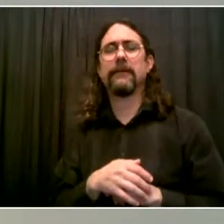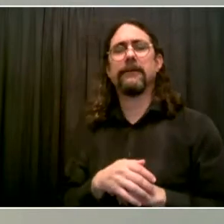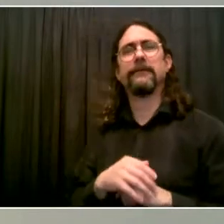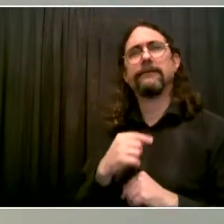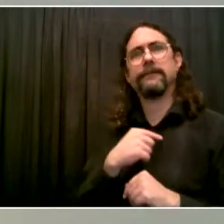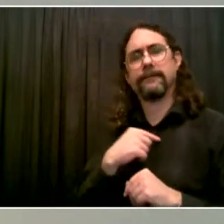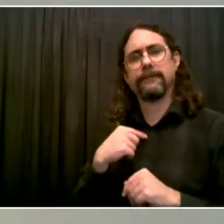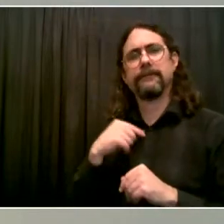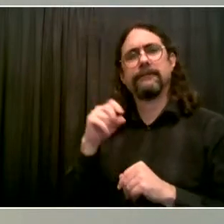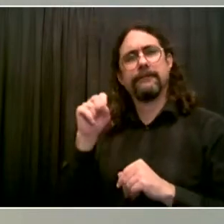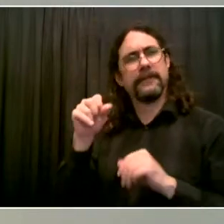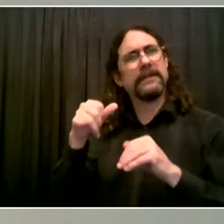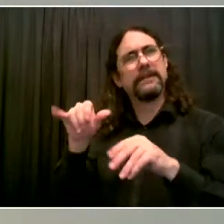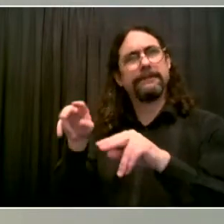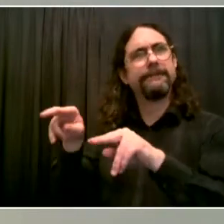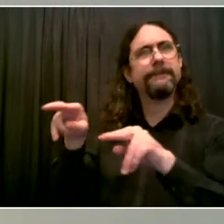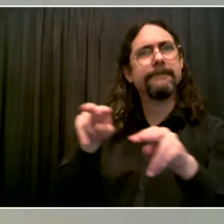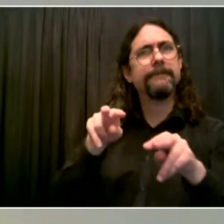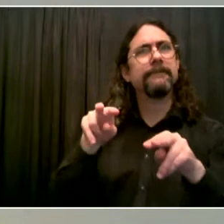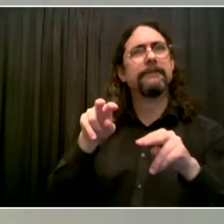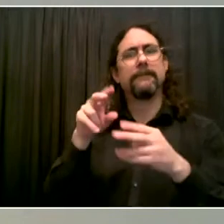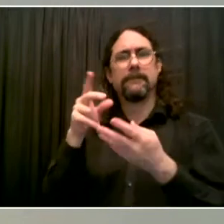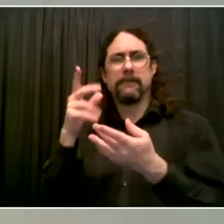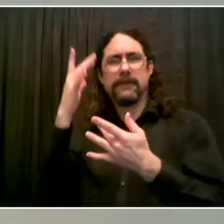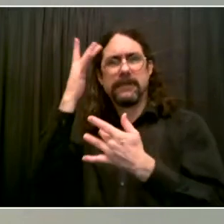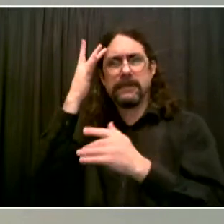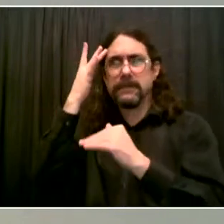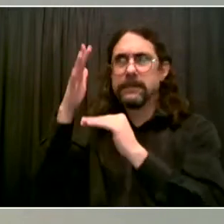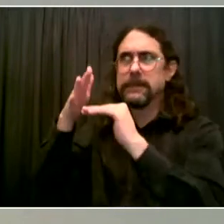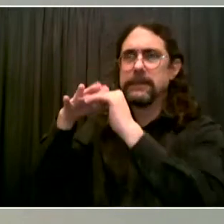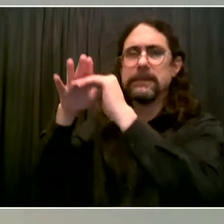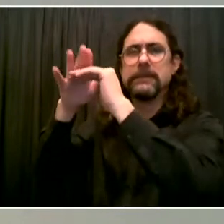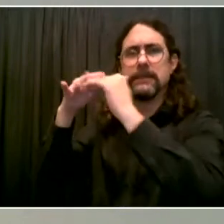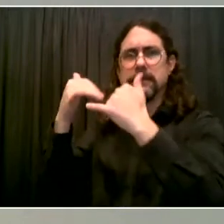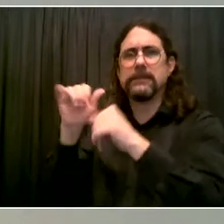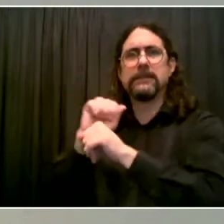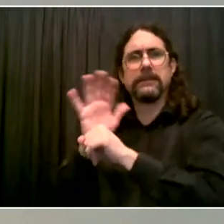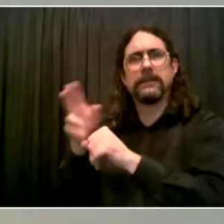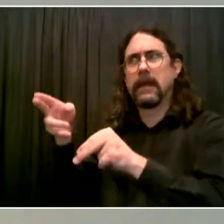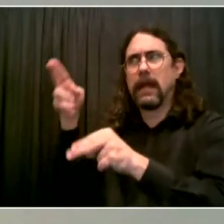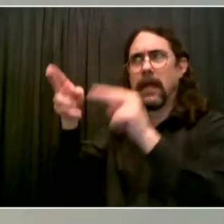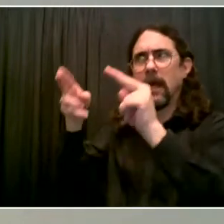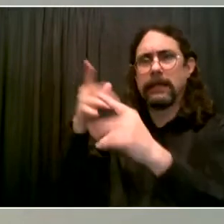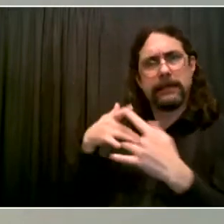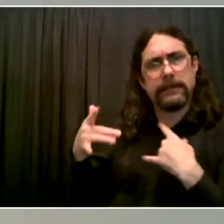THE NEW VARIANCE WITH CONCERN. FIRST IS THE MAYOR HAS SAID, OUTDOORS IS